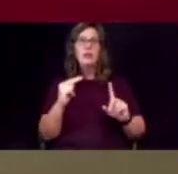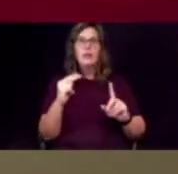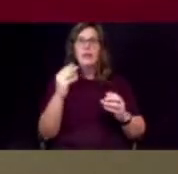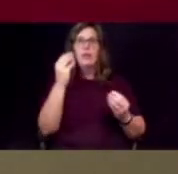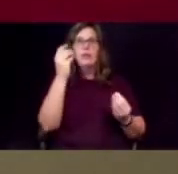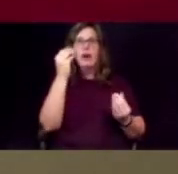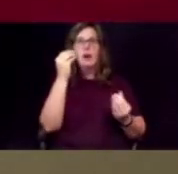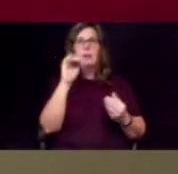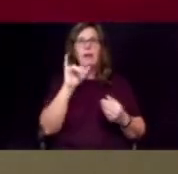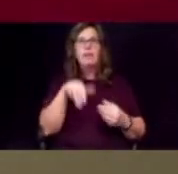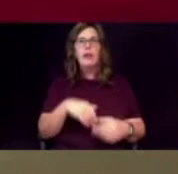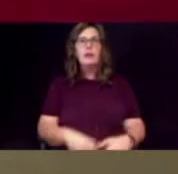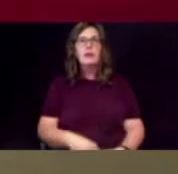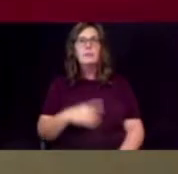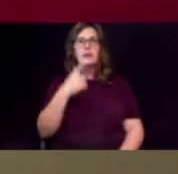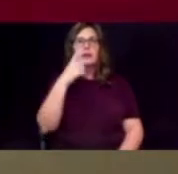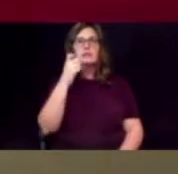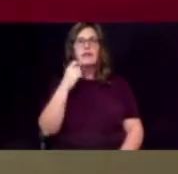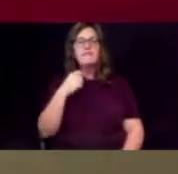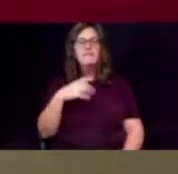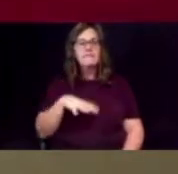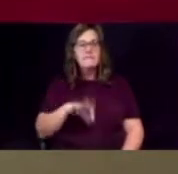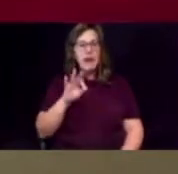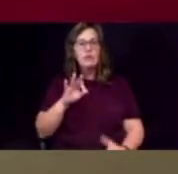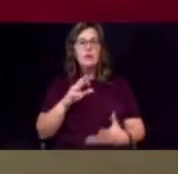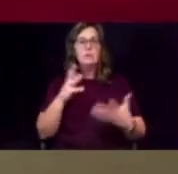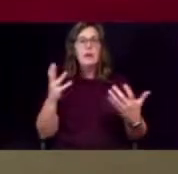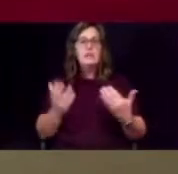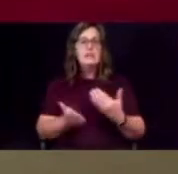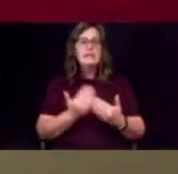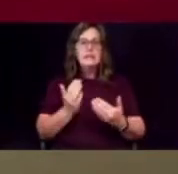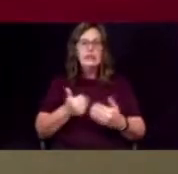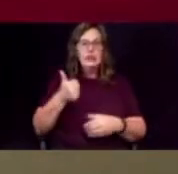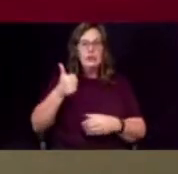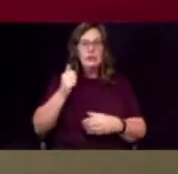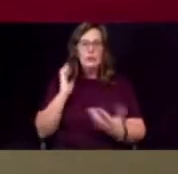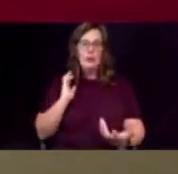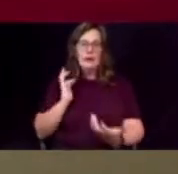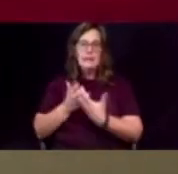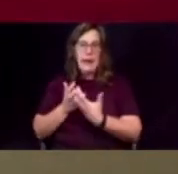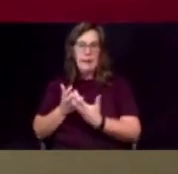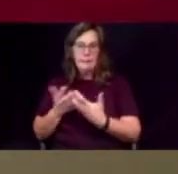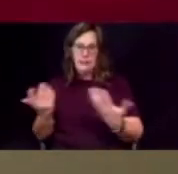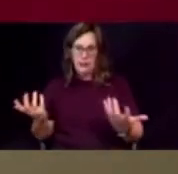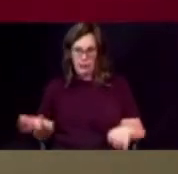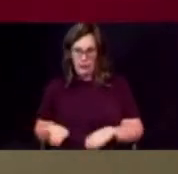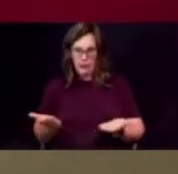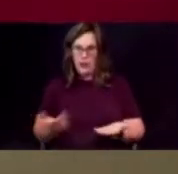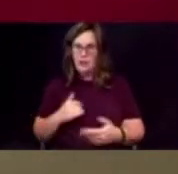it i found it very easy much more easy to adapt to uh you know i don't feel eyes on me as much as i